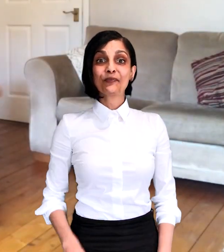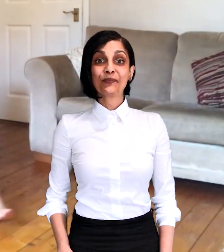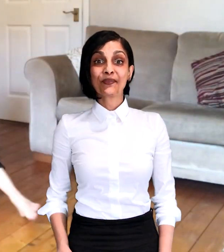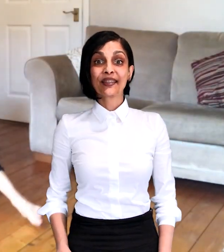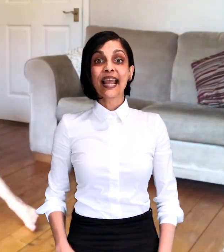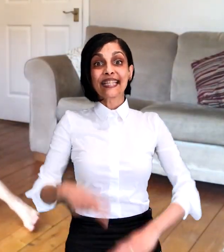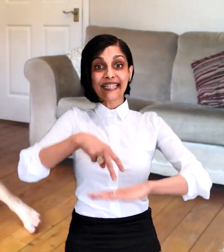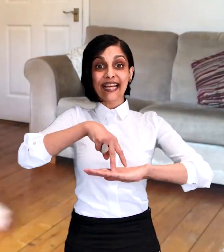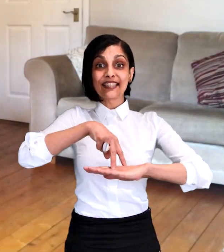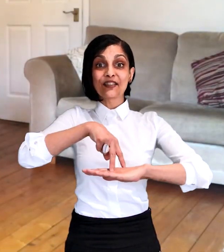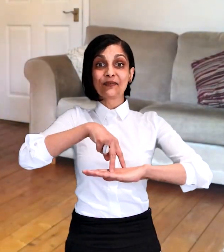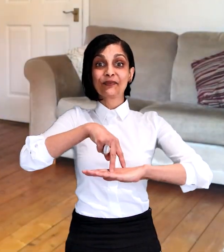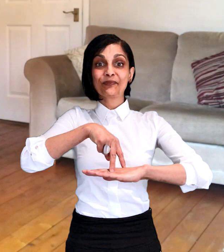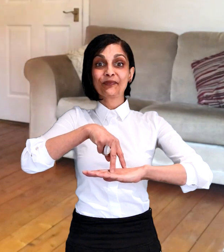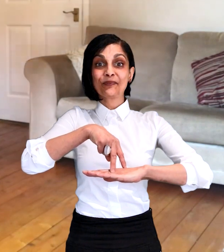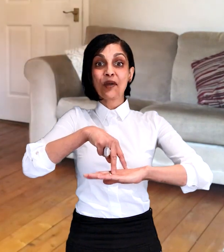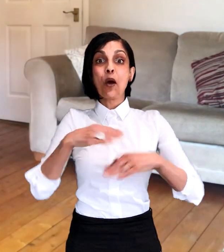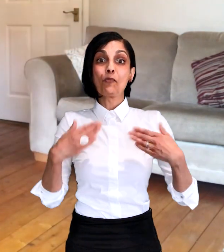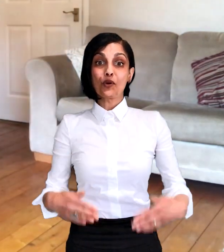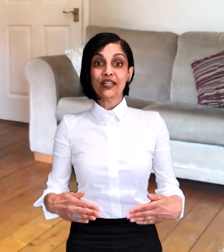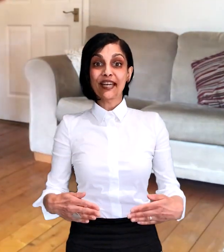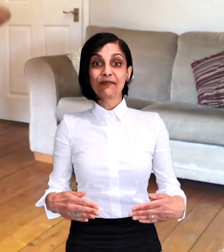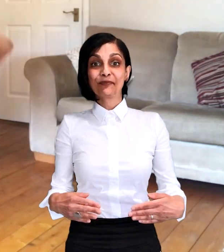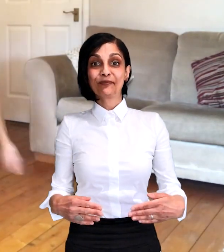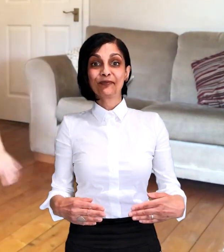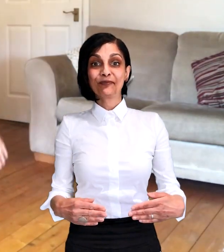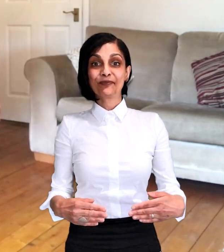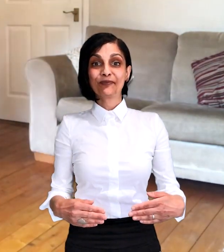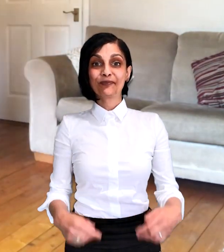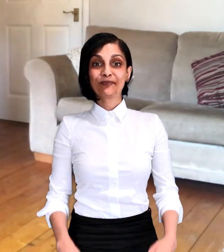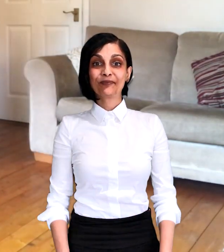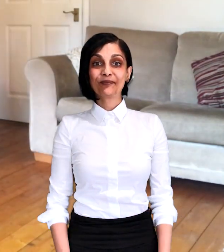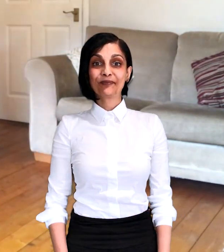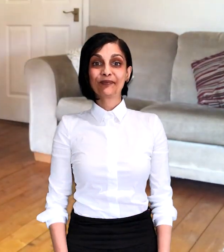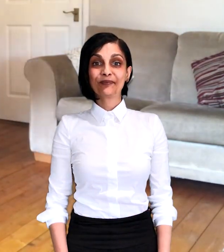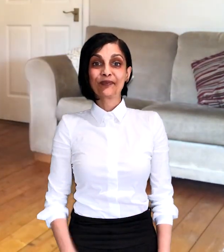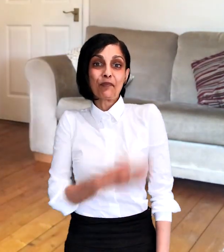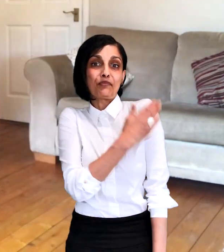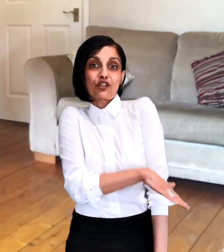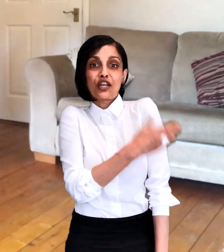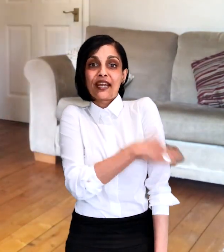or if you like you can stand and give that body